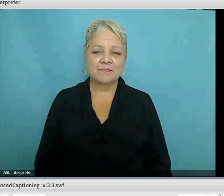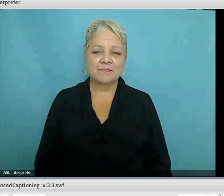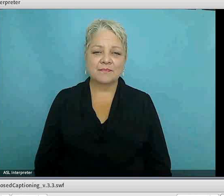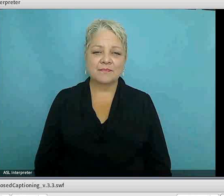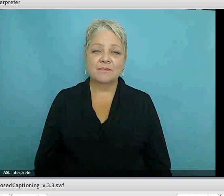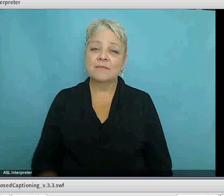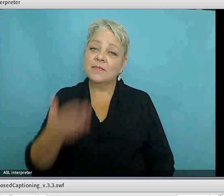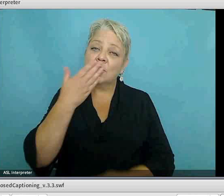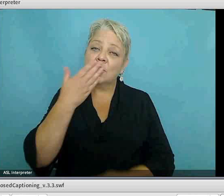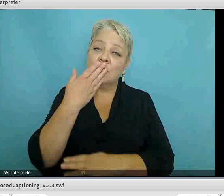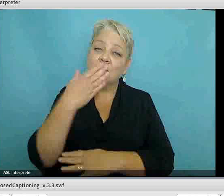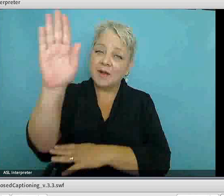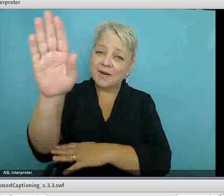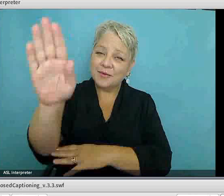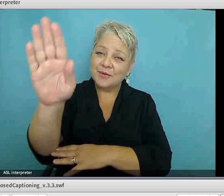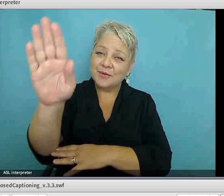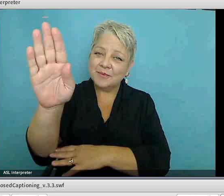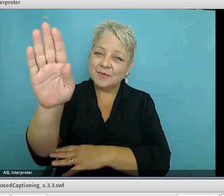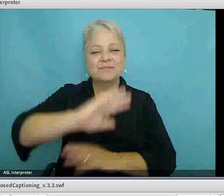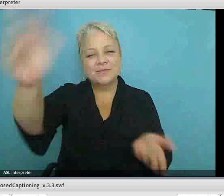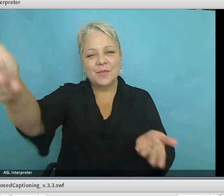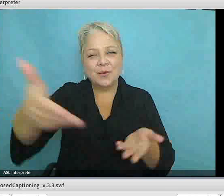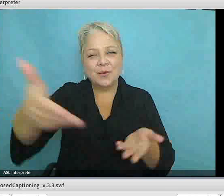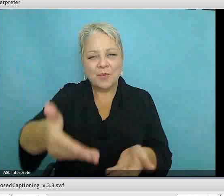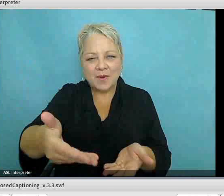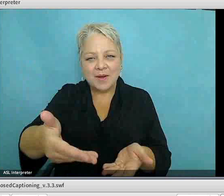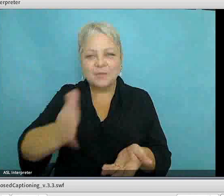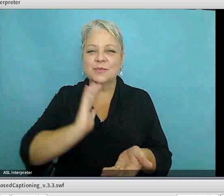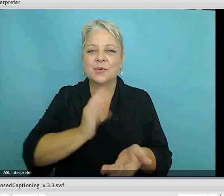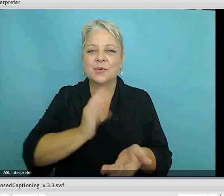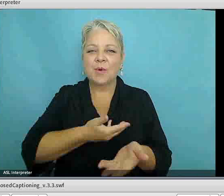Good afternoon, and welcome to An Introduction to One Care.